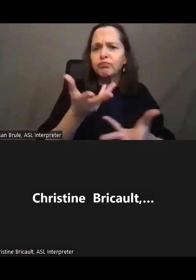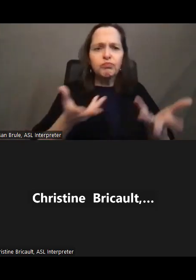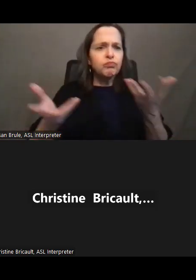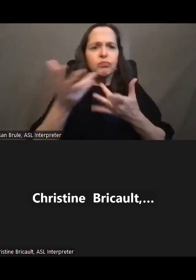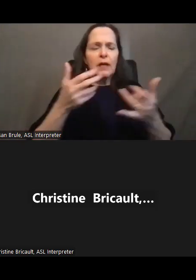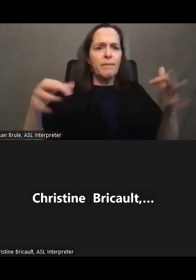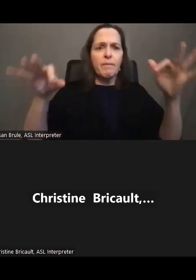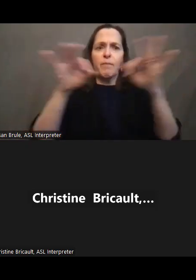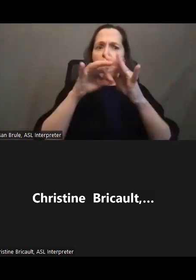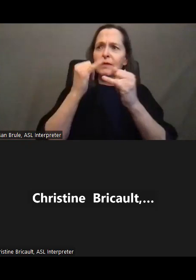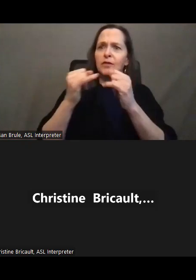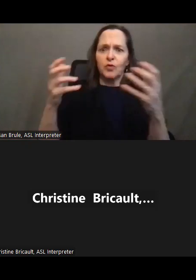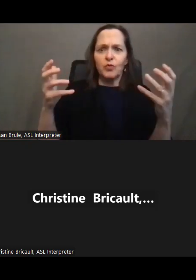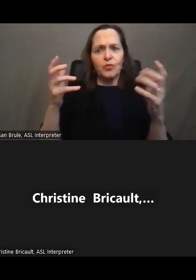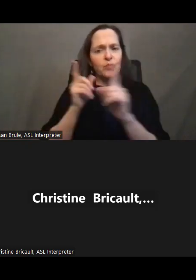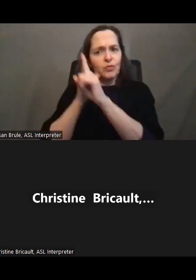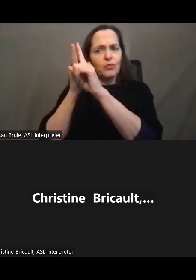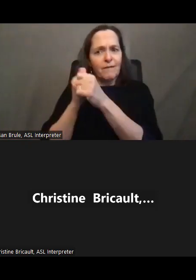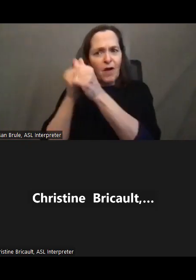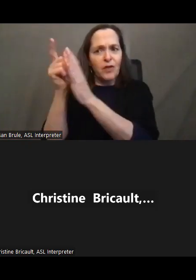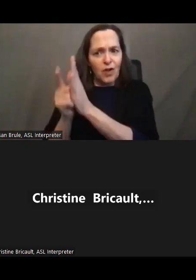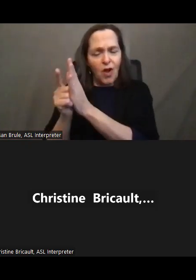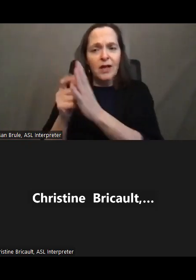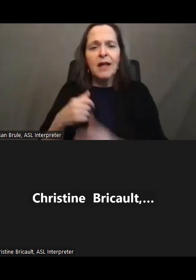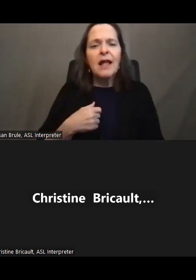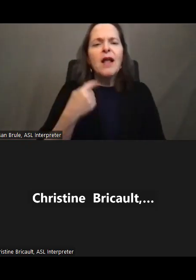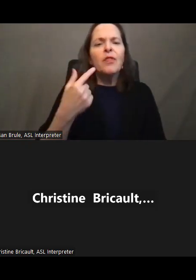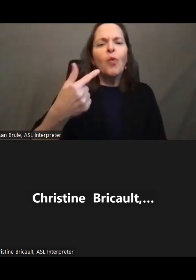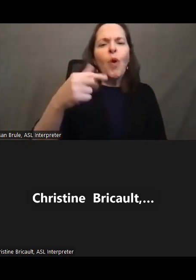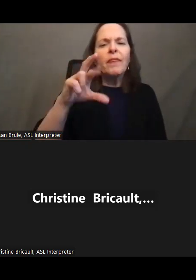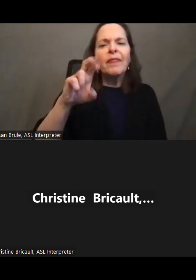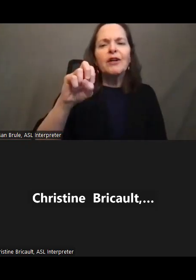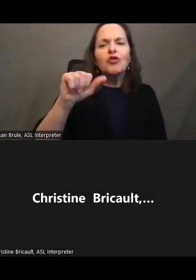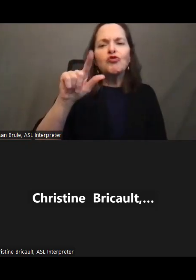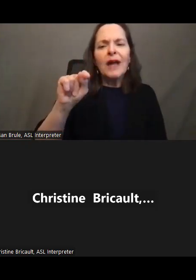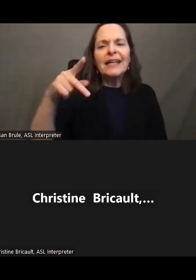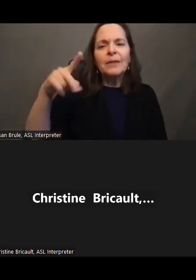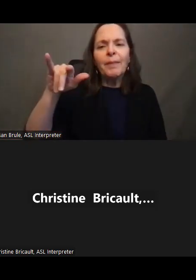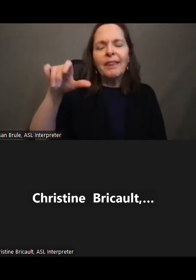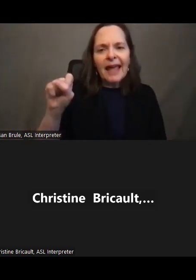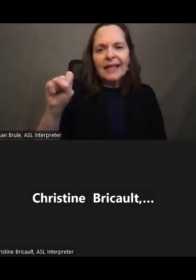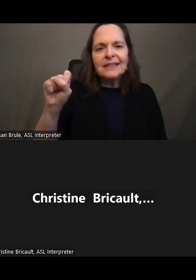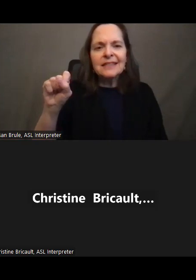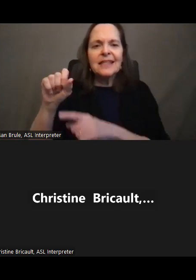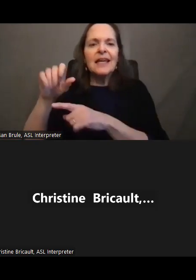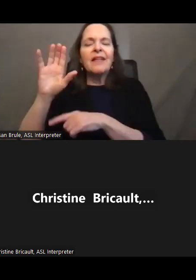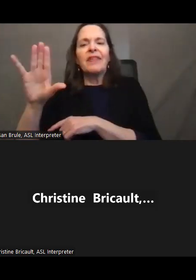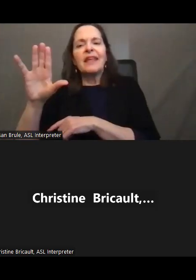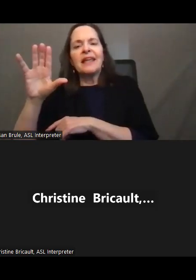for ADA coordinators that's put on by the Great Plains ADA Center. It's not required to be certified to be an ADA Coordinator.